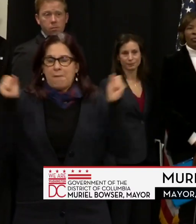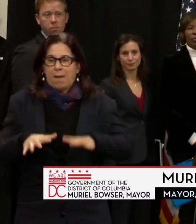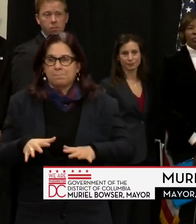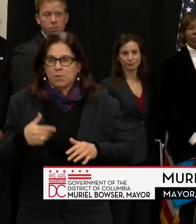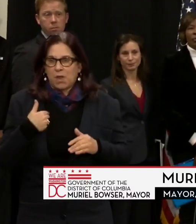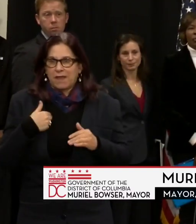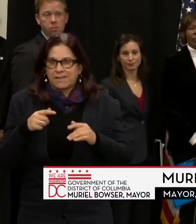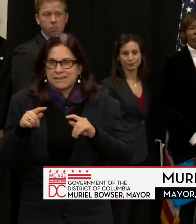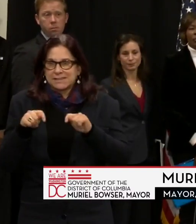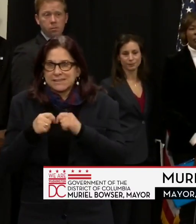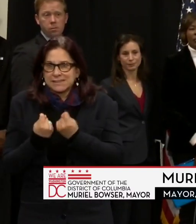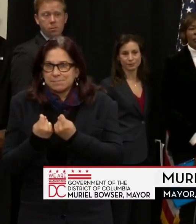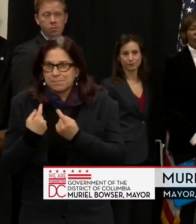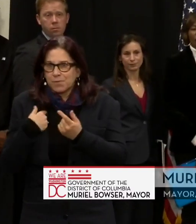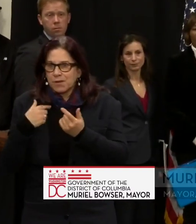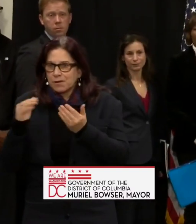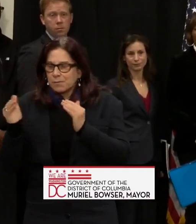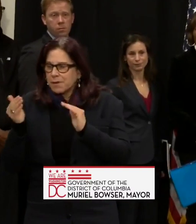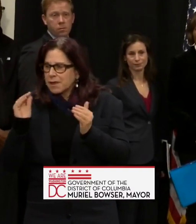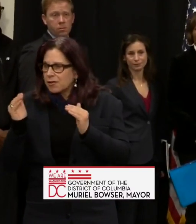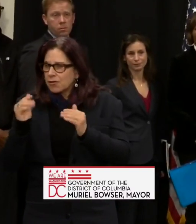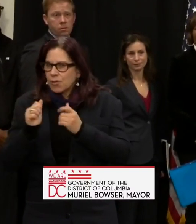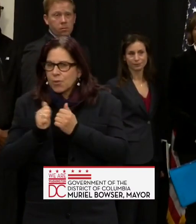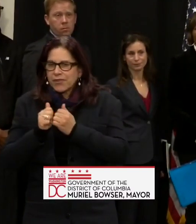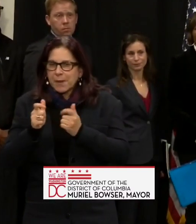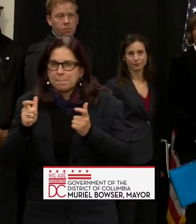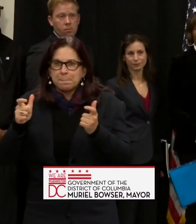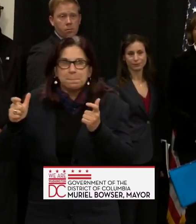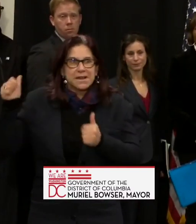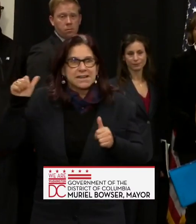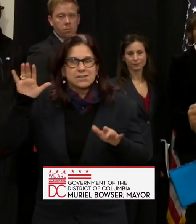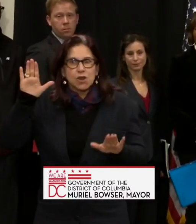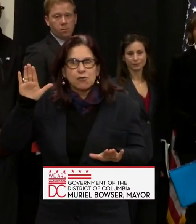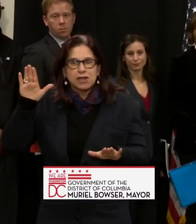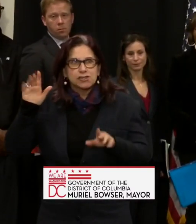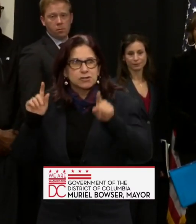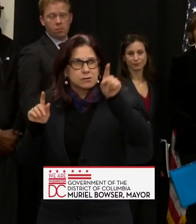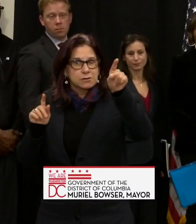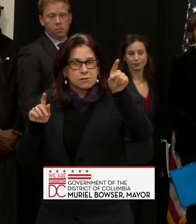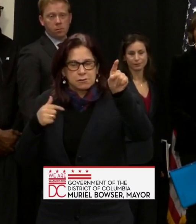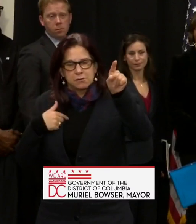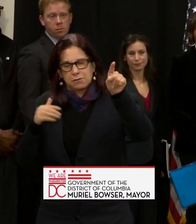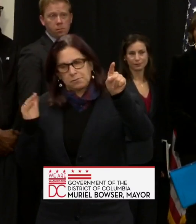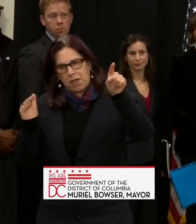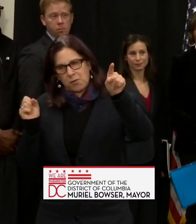WE'VE HAD AND TO, YOU KNOW, LOOK AT VARIOUS SCENARIOS IN TERMS OF